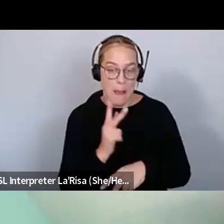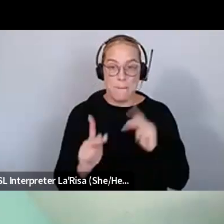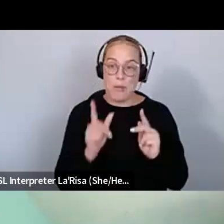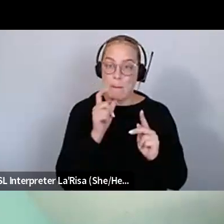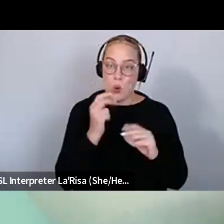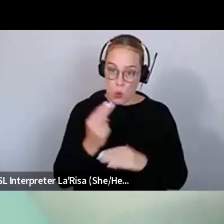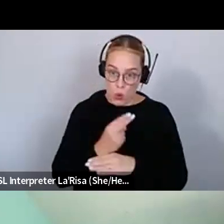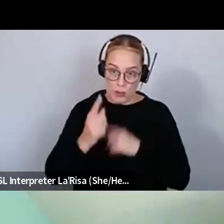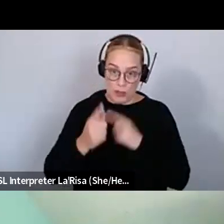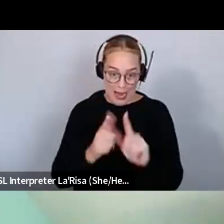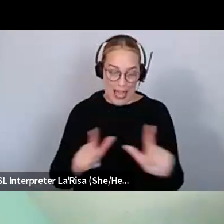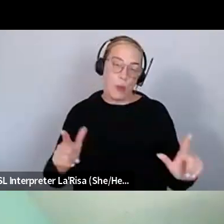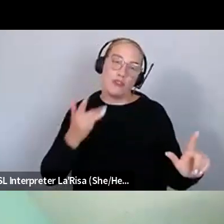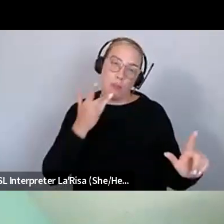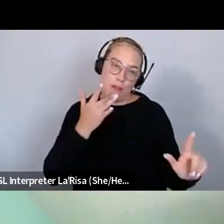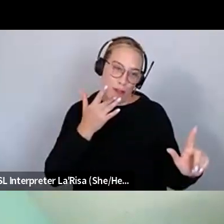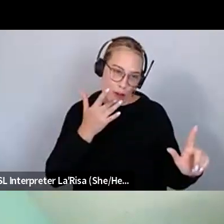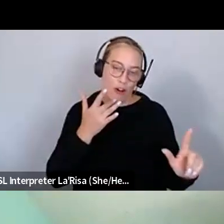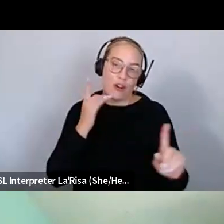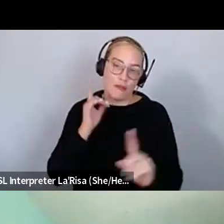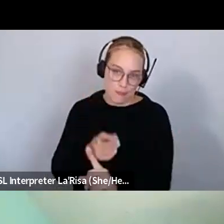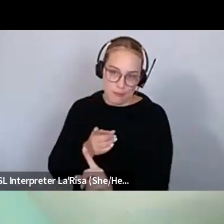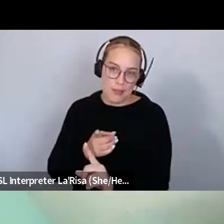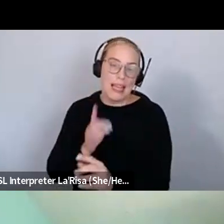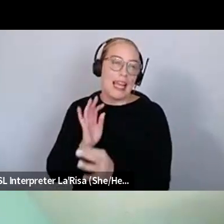language. Before TTY was our only option. Now, we can say it is the